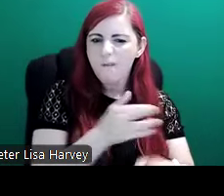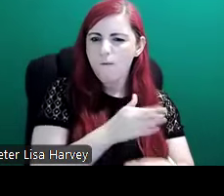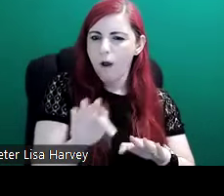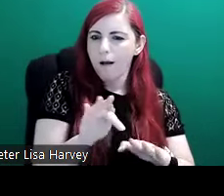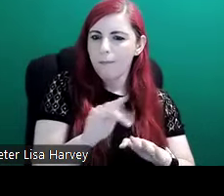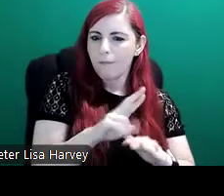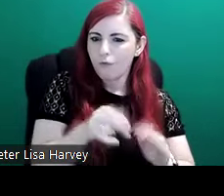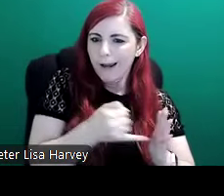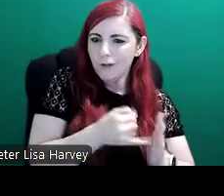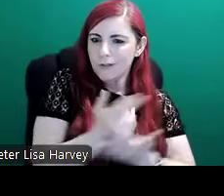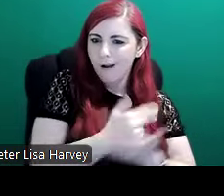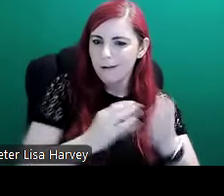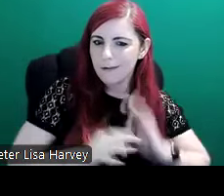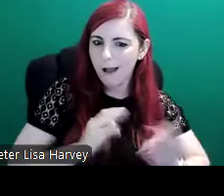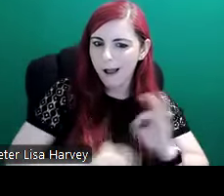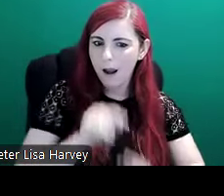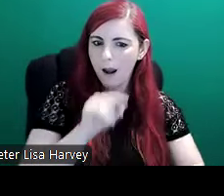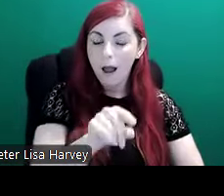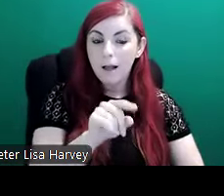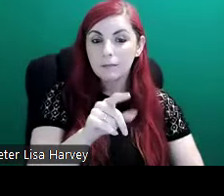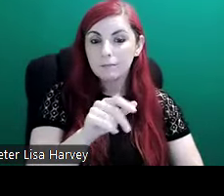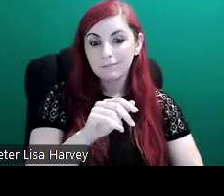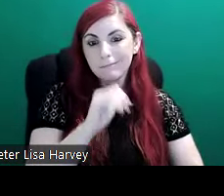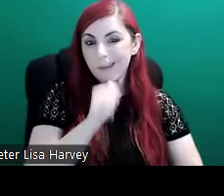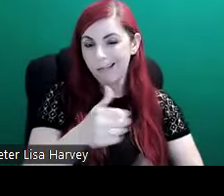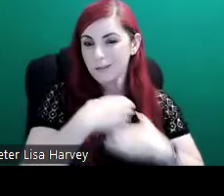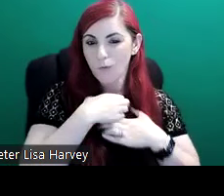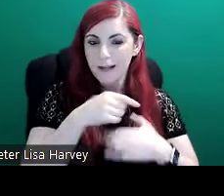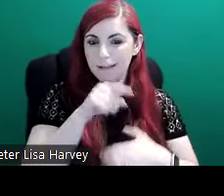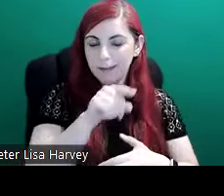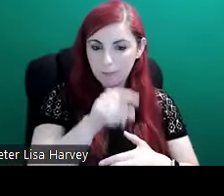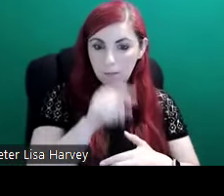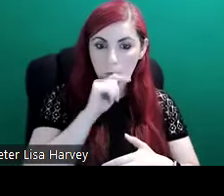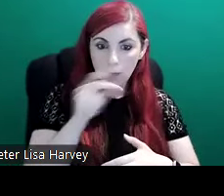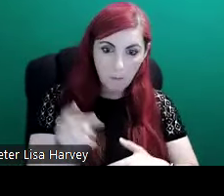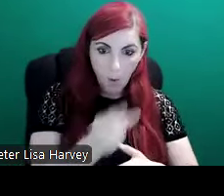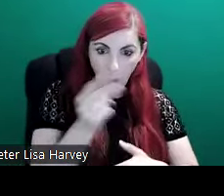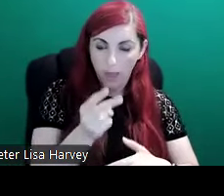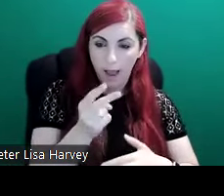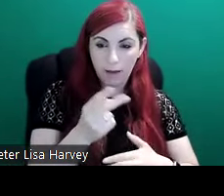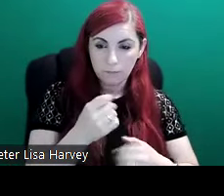unsurprising, as both artists were individuals of deep faith. Jellett had also